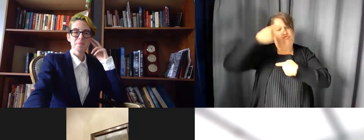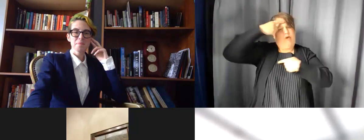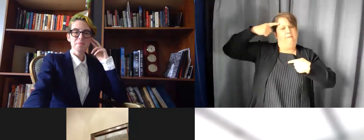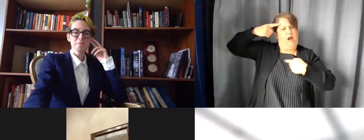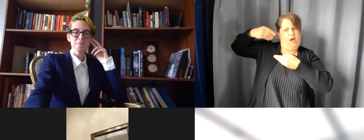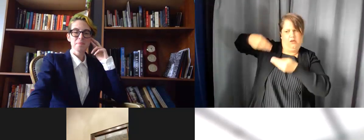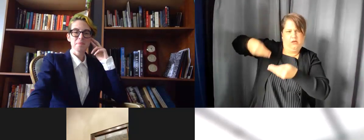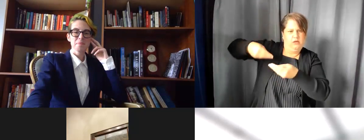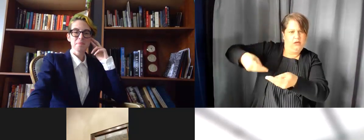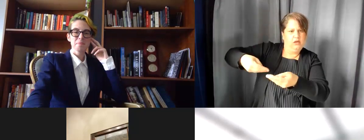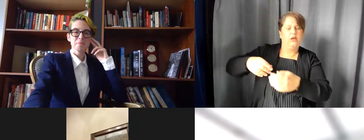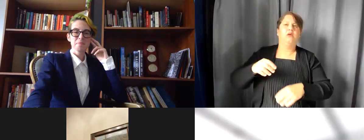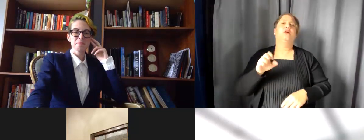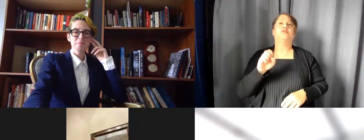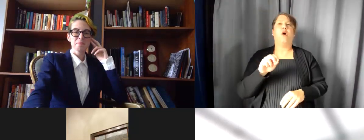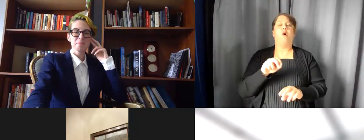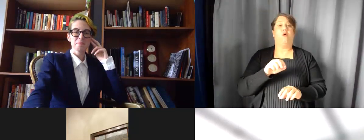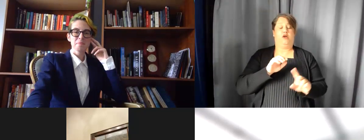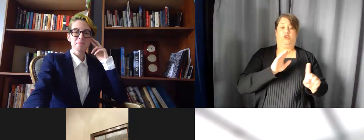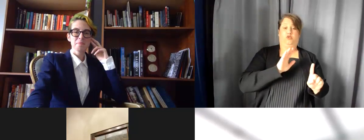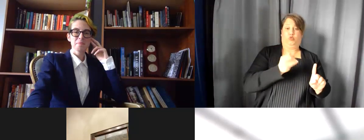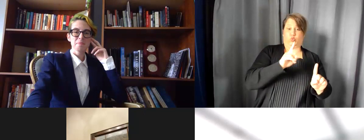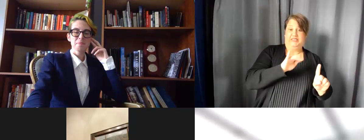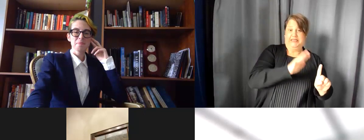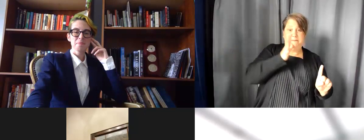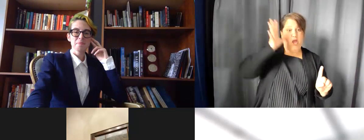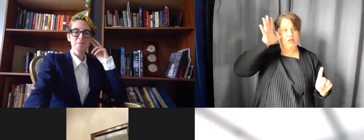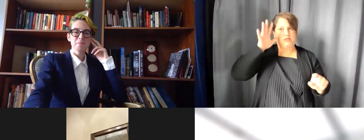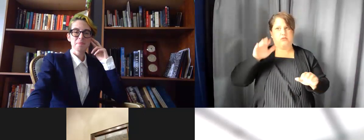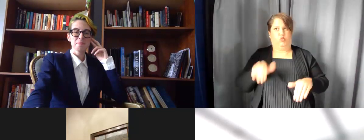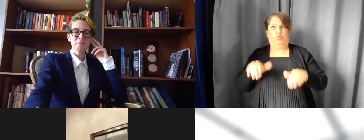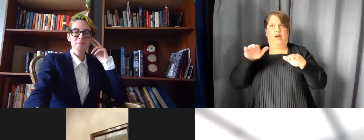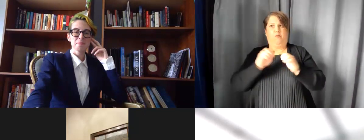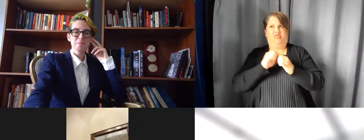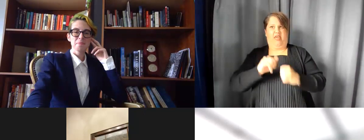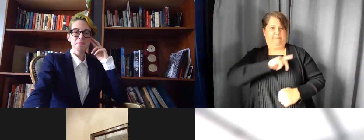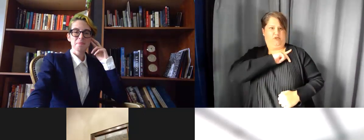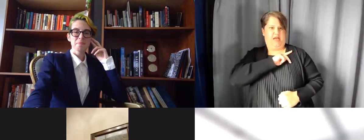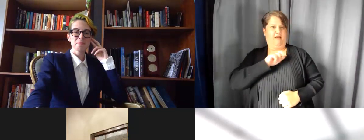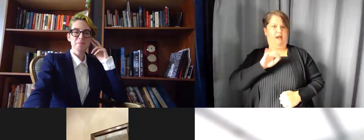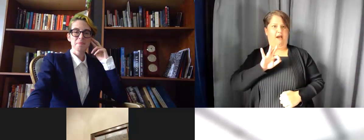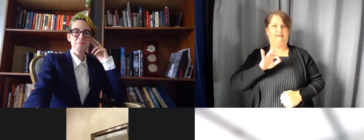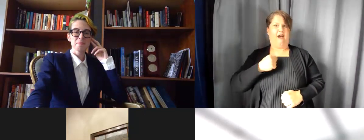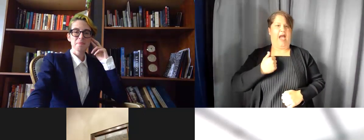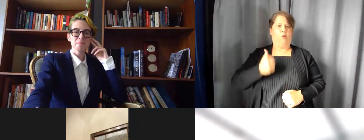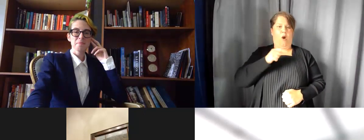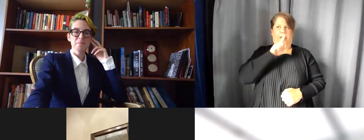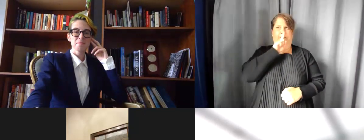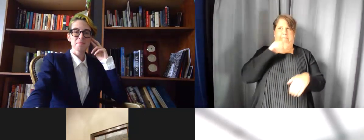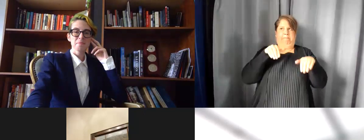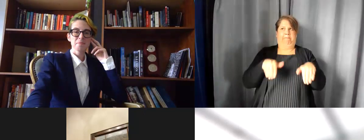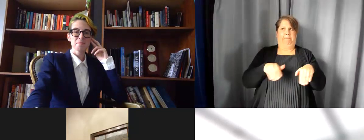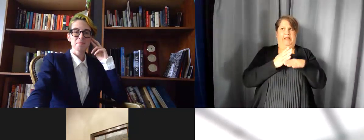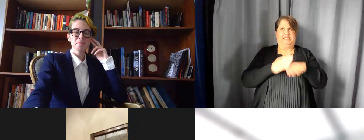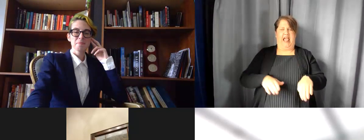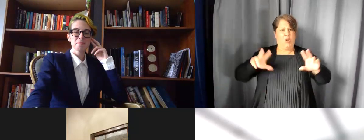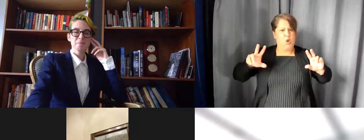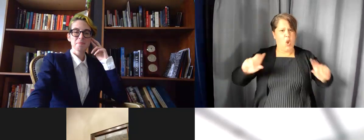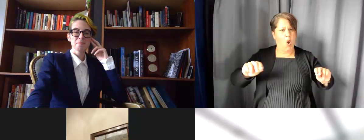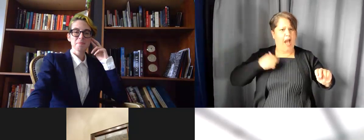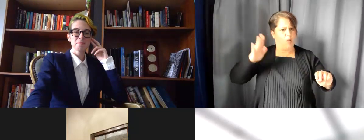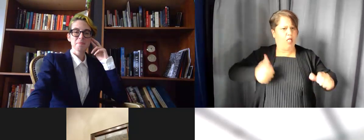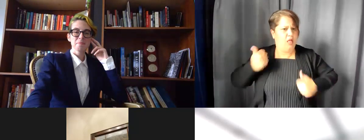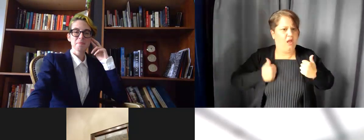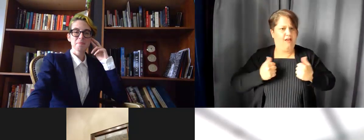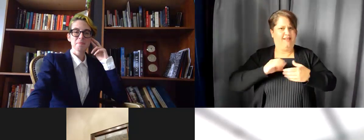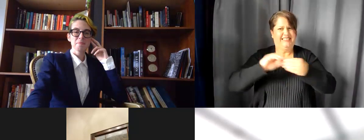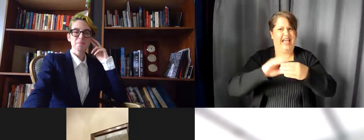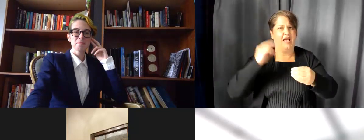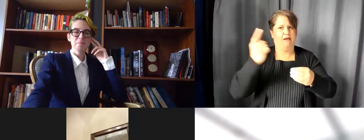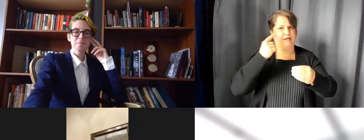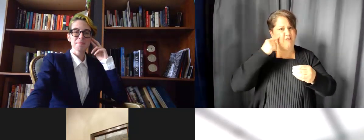Jordan Radford: These these personalities grew from that of like we can't be silent. We have to say something, because this is about our lives. So her her parents really start to be that way so